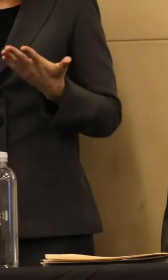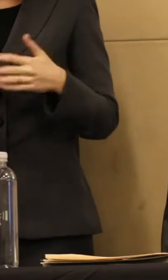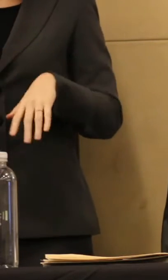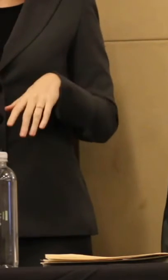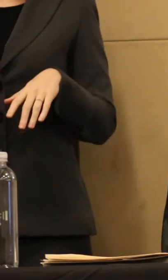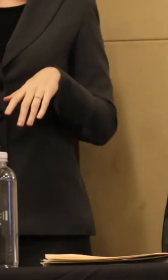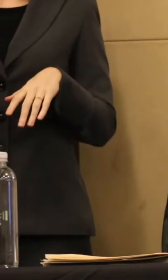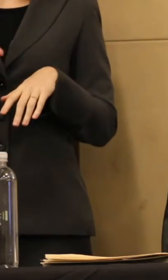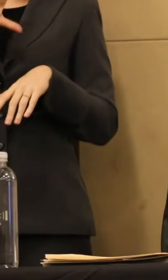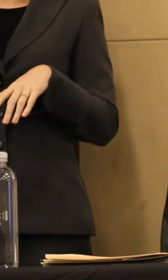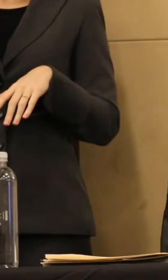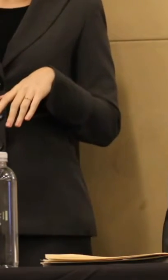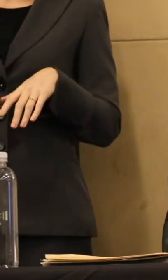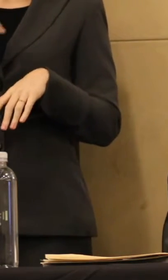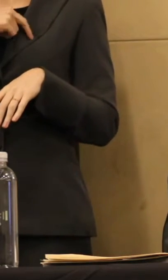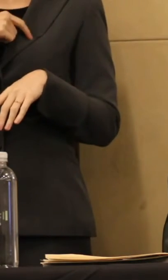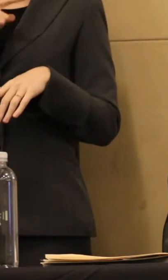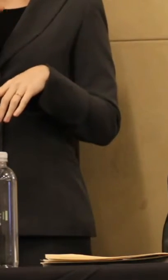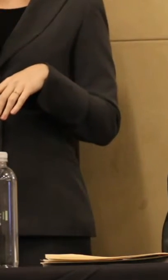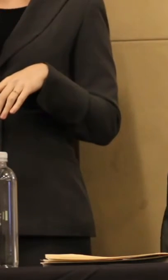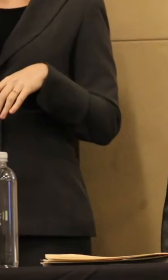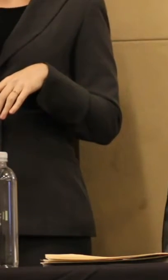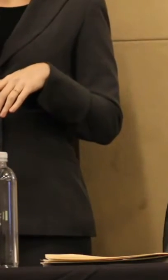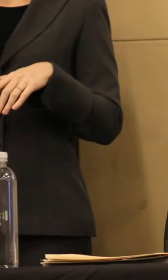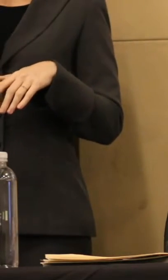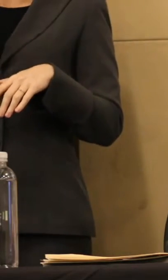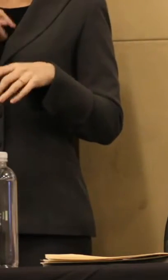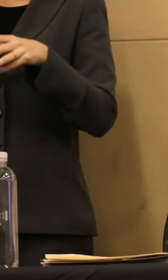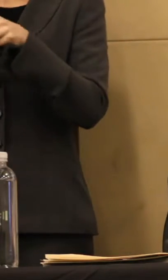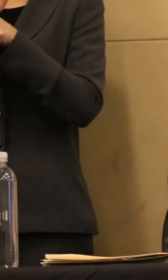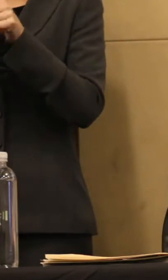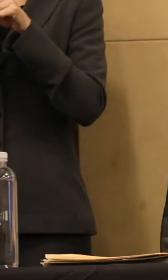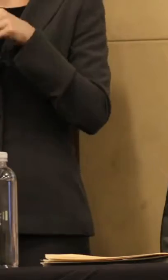people with disabilities, it will be fun work. Thank you very very much.